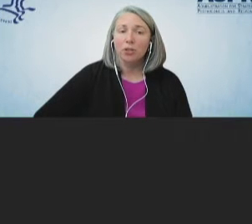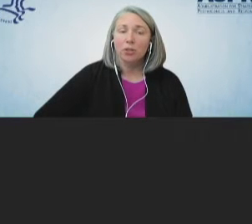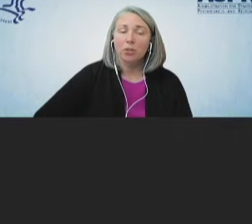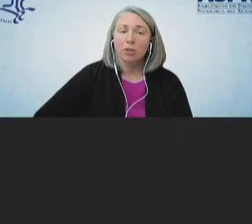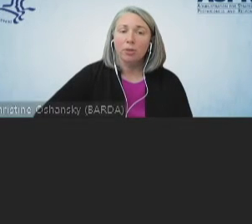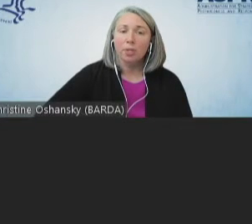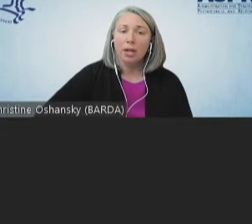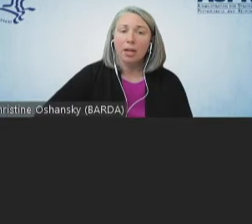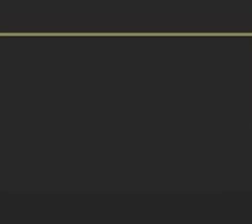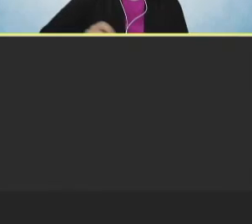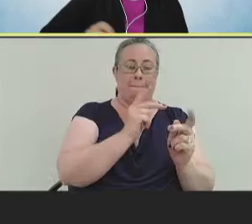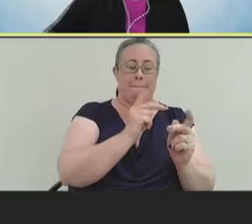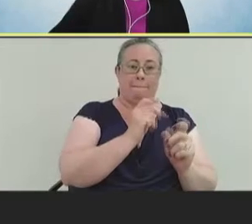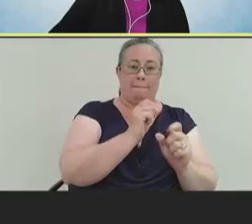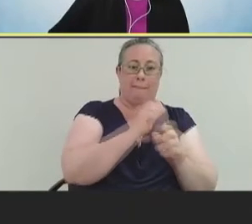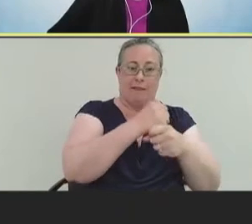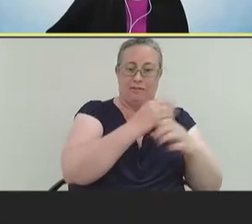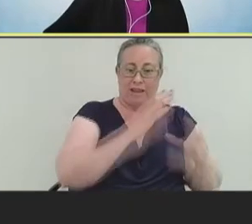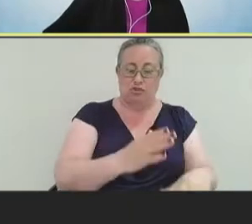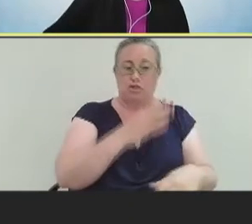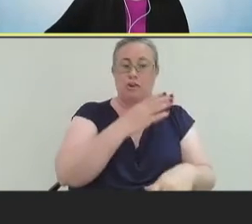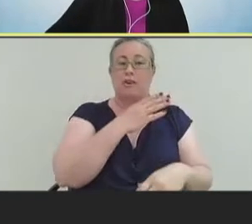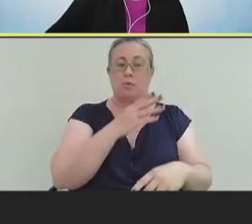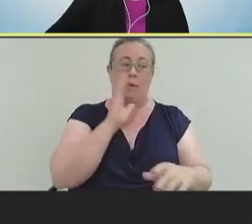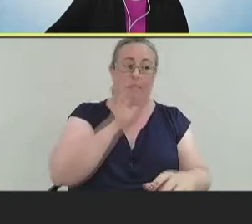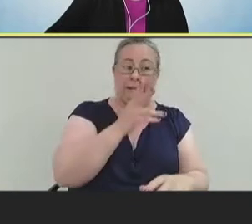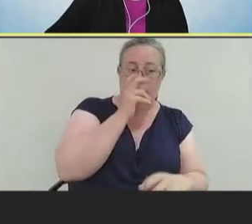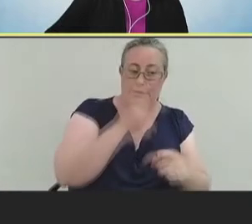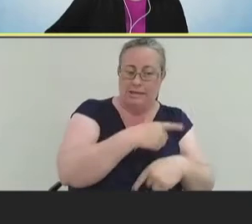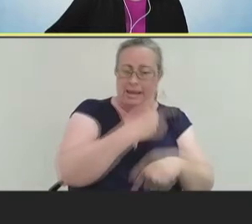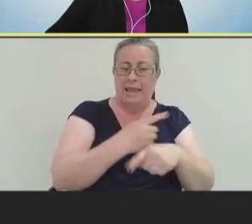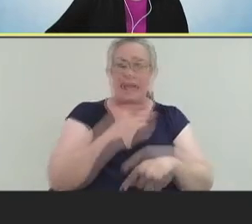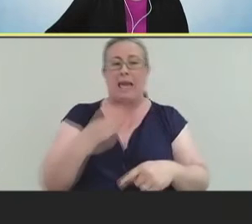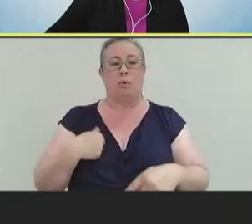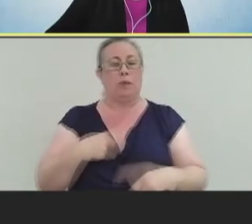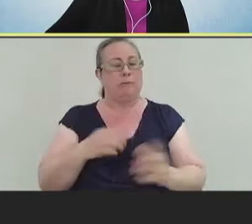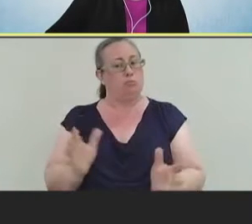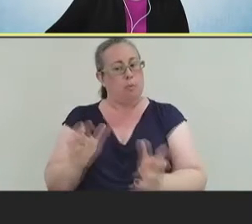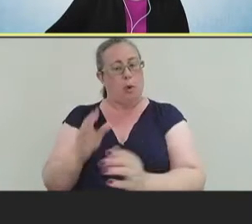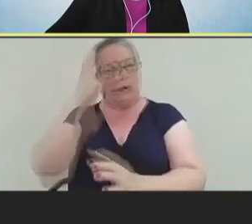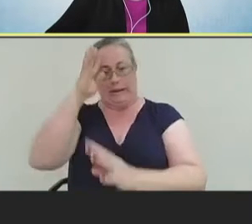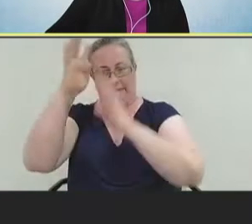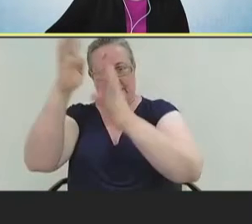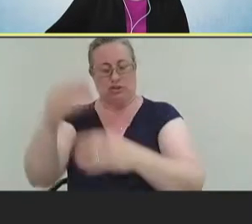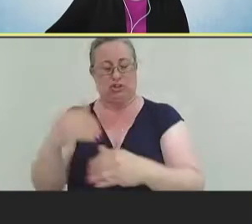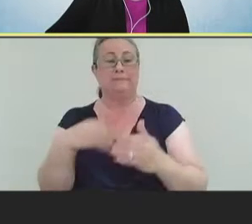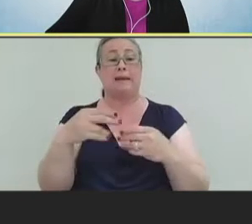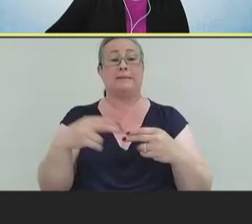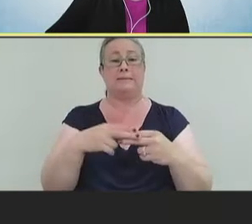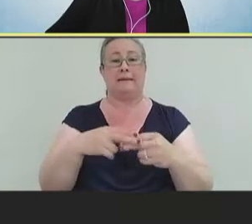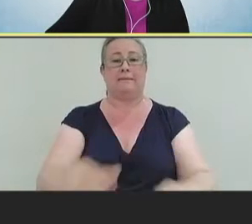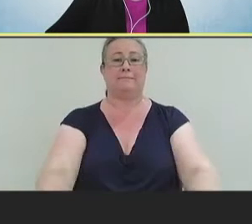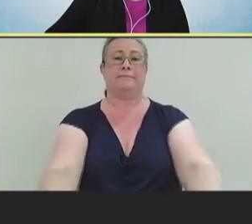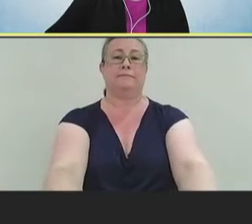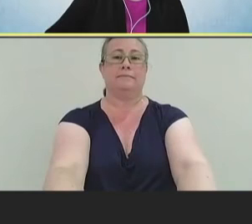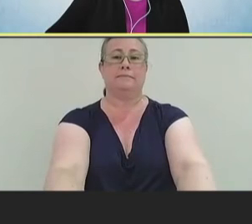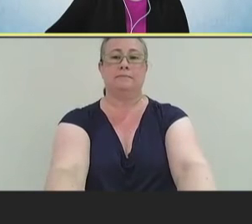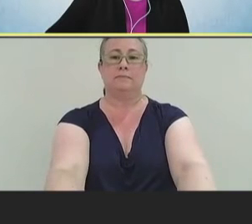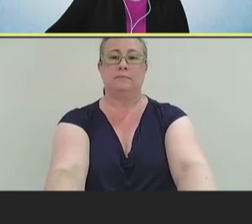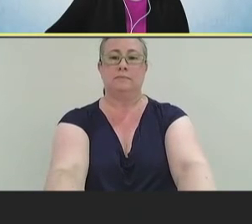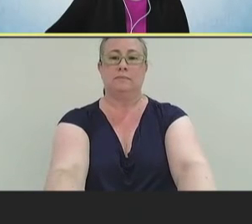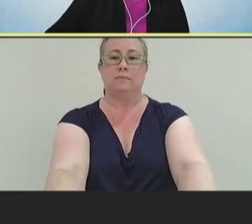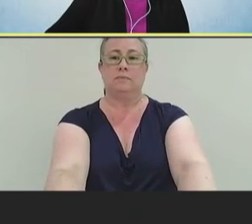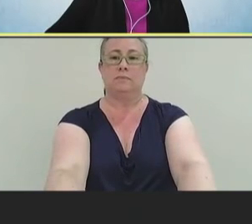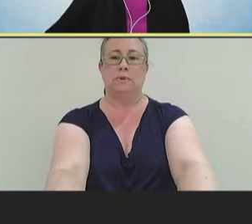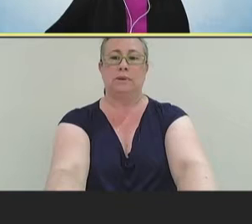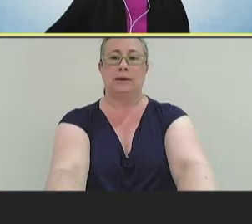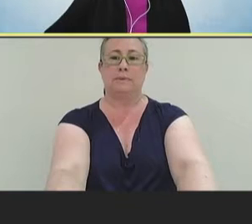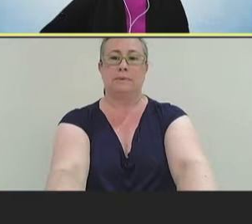partners that you'll hear from today. And as such, we promote innovation. Next slide.